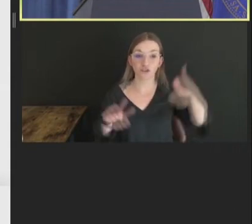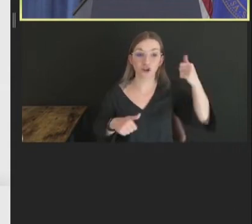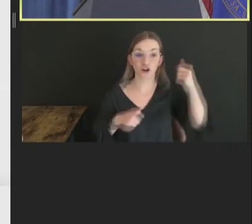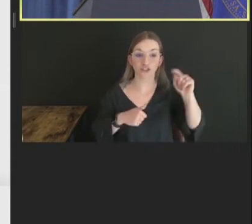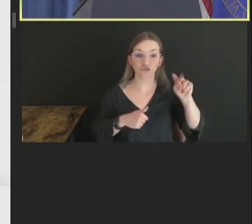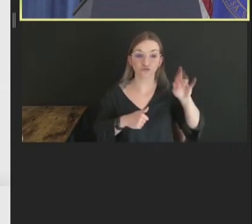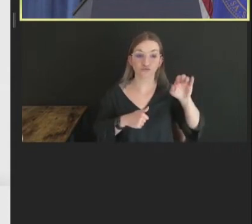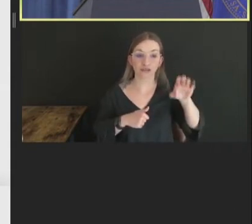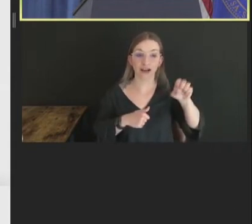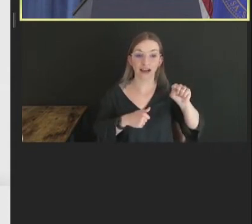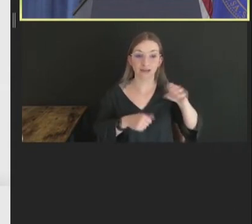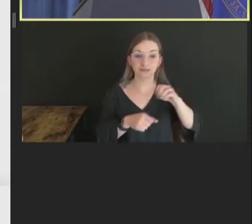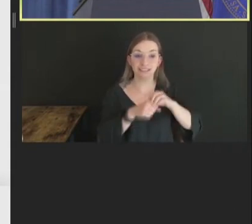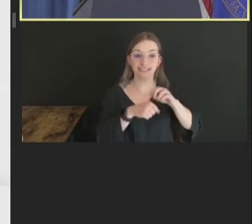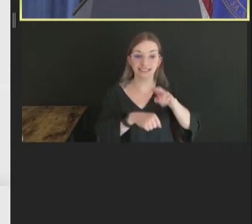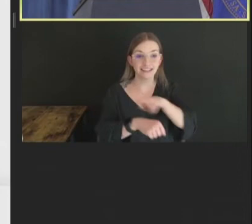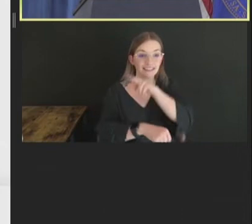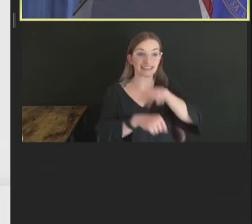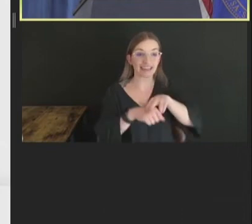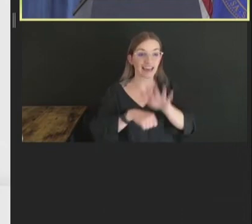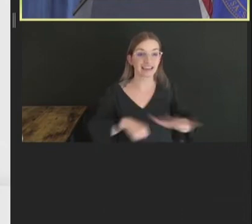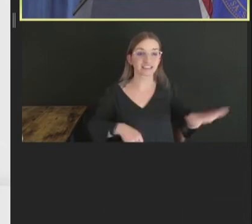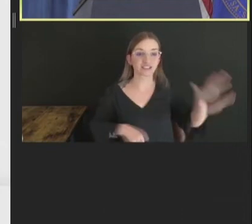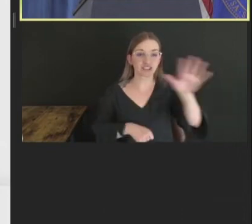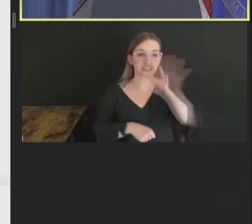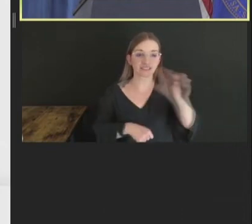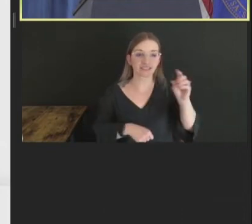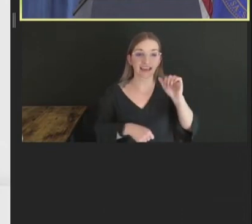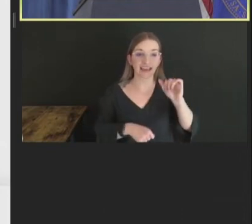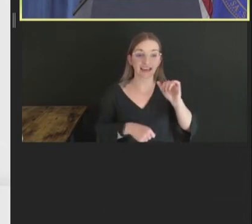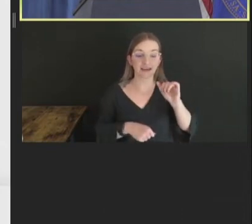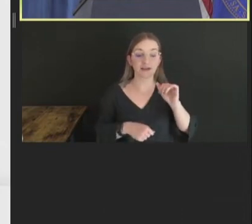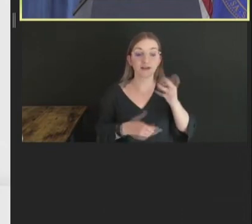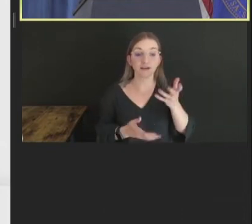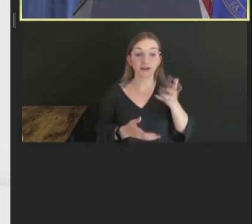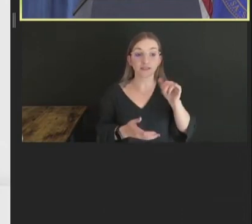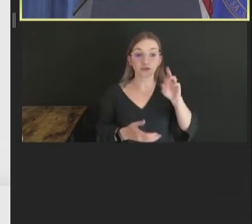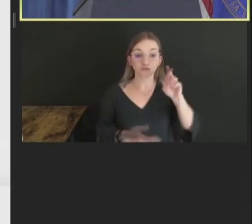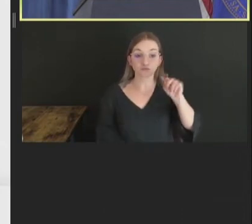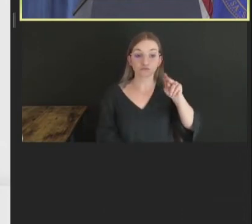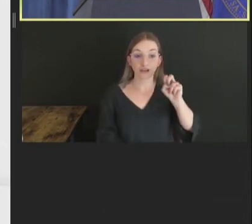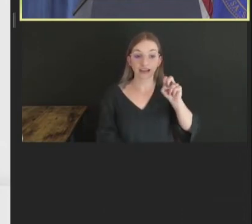into our neighboring states. The rate out of the Navajo County for 5-to-11 vaccines